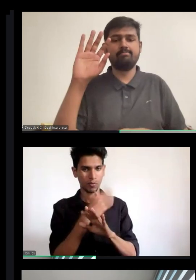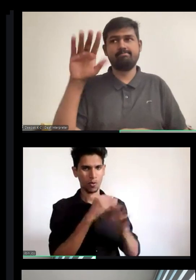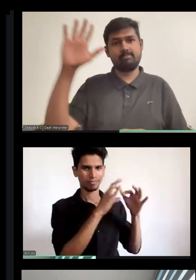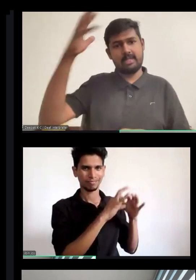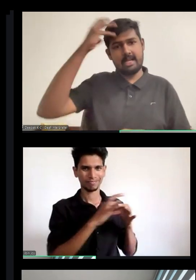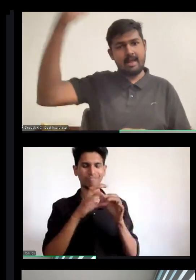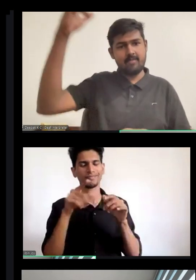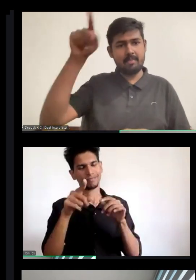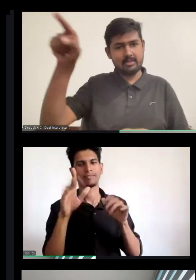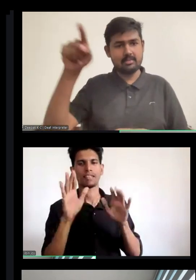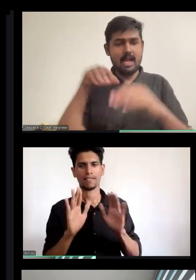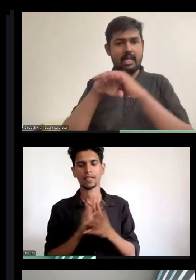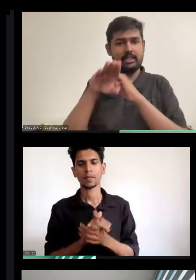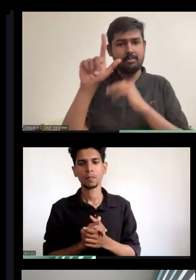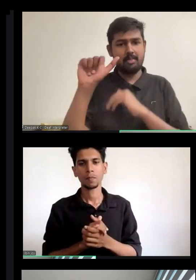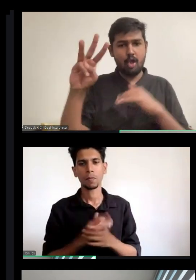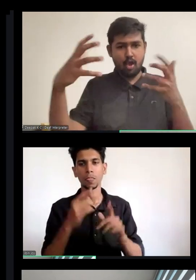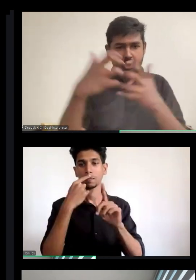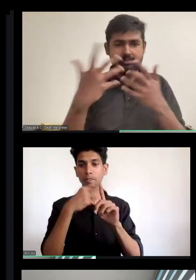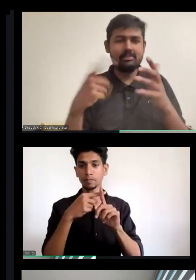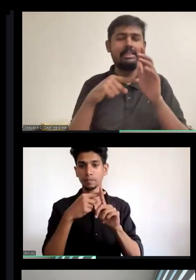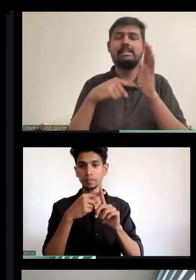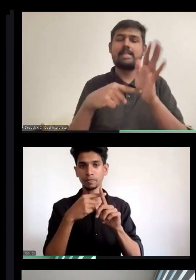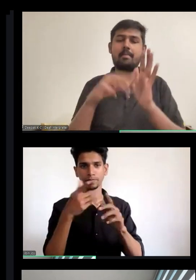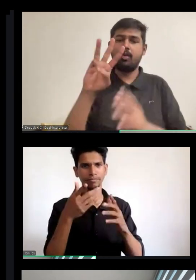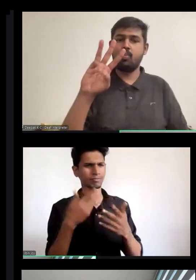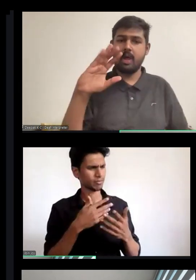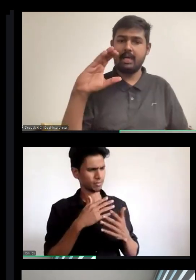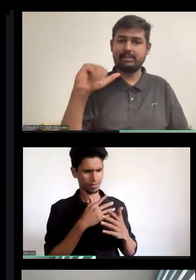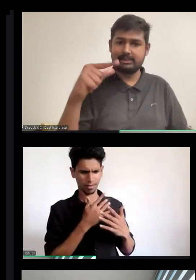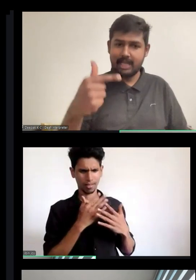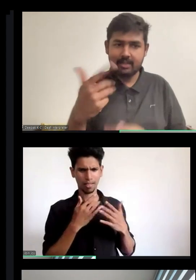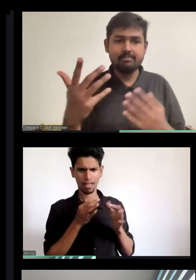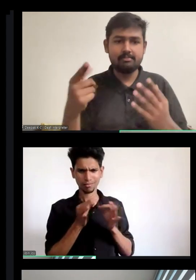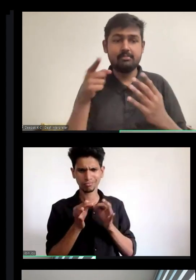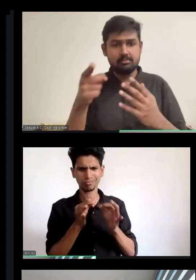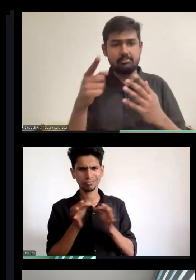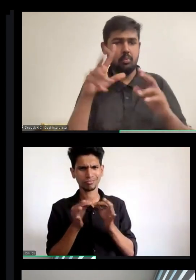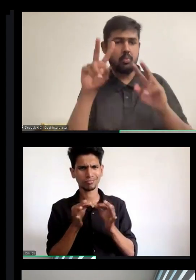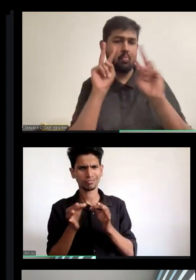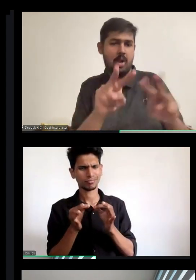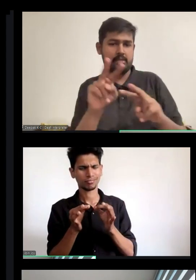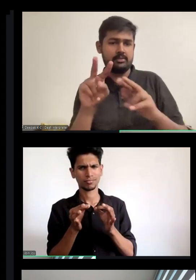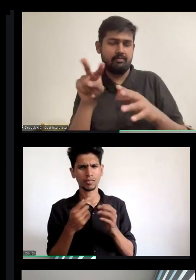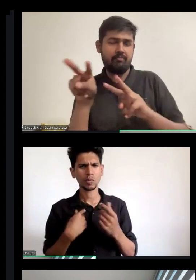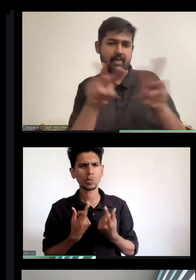All of this having been said, what can we do as action?